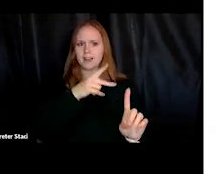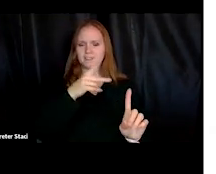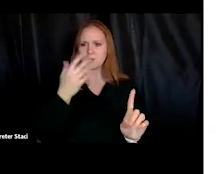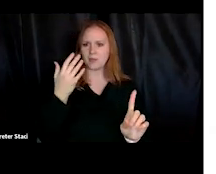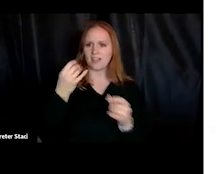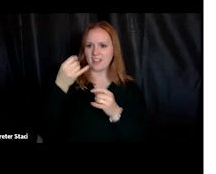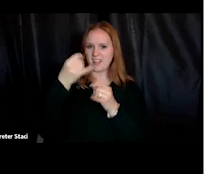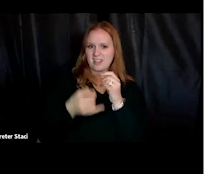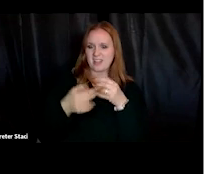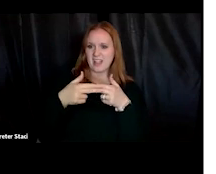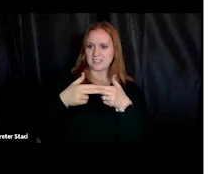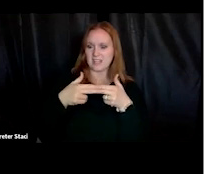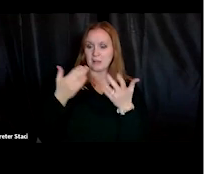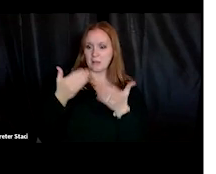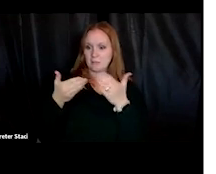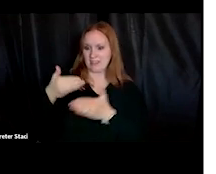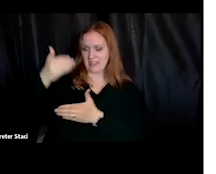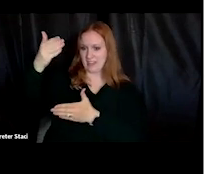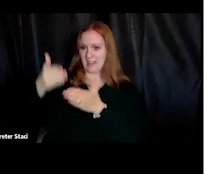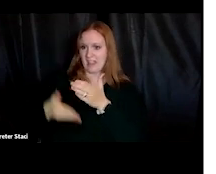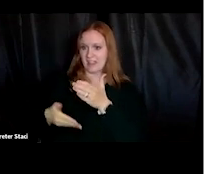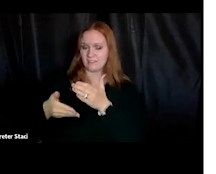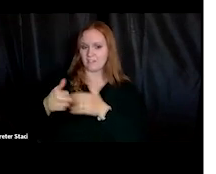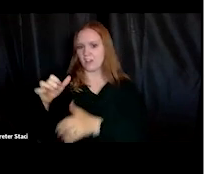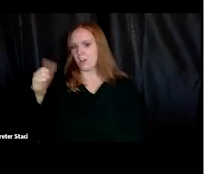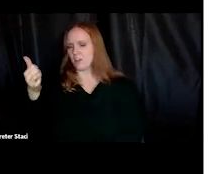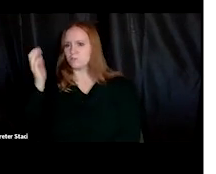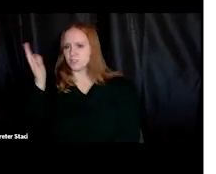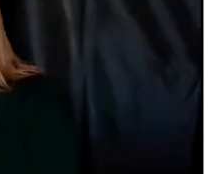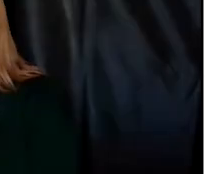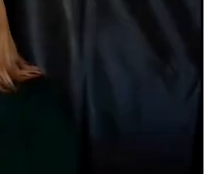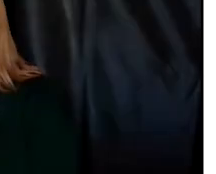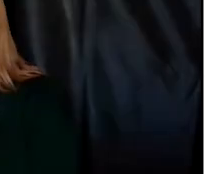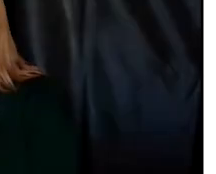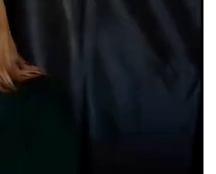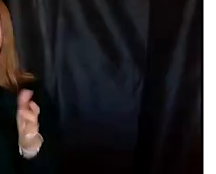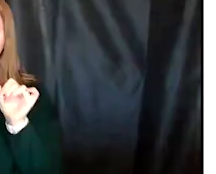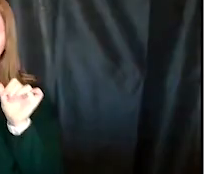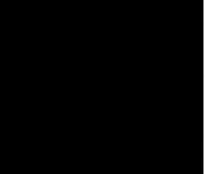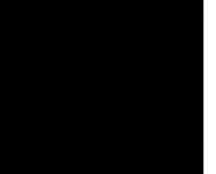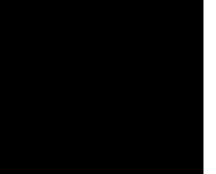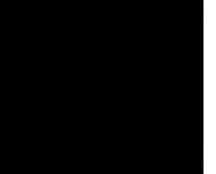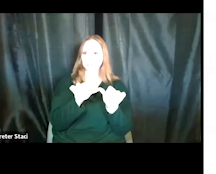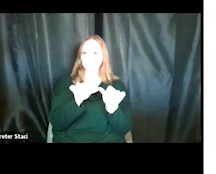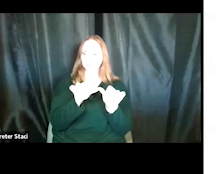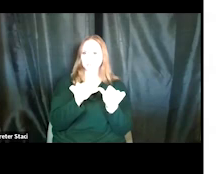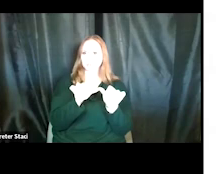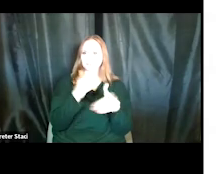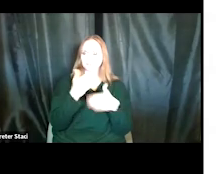at the end of the other presentation. So we'll stay in Texas. We'll move along to Omar,